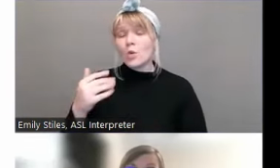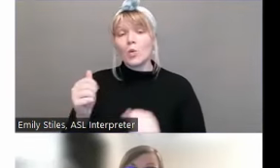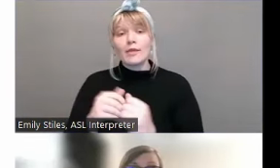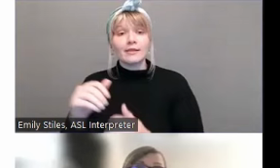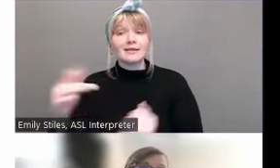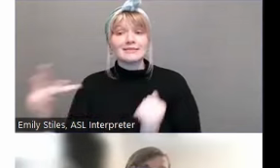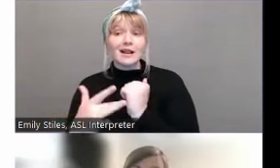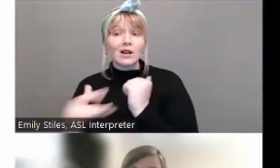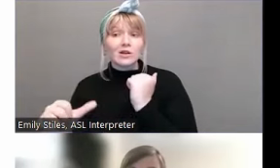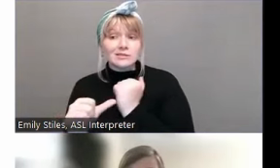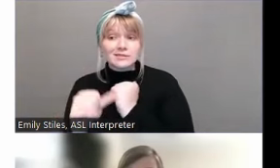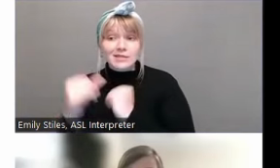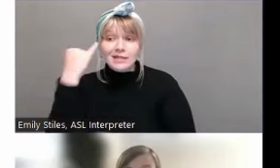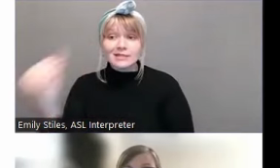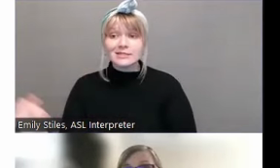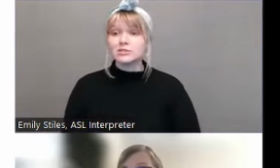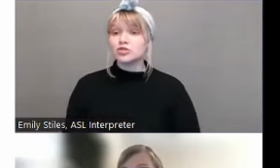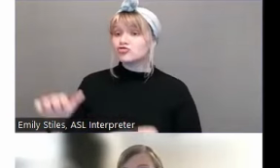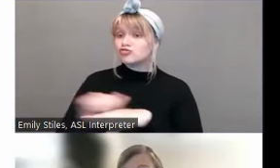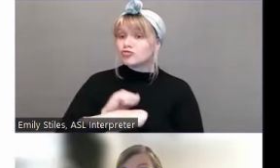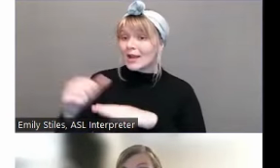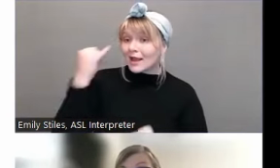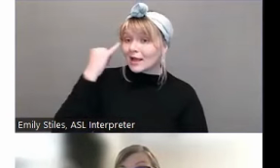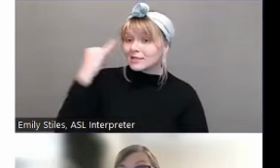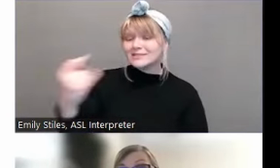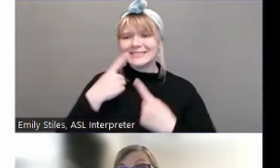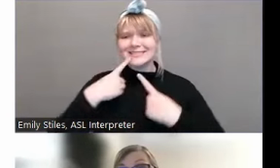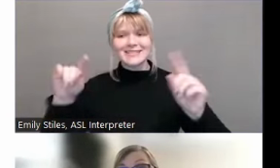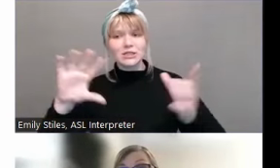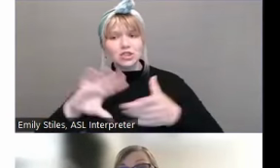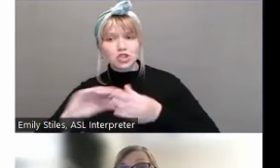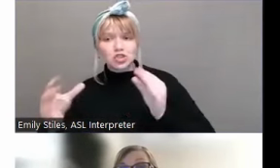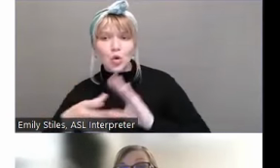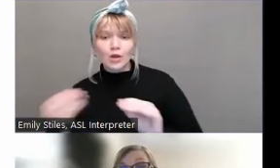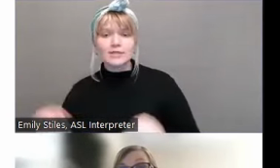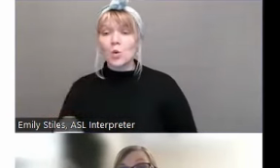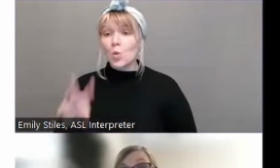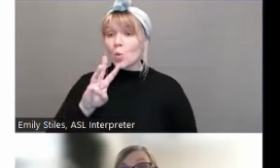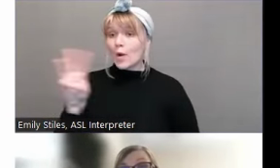website suggestions, success stories, or if you want to share more information about your